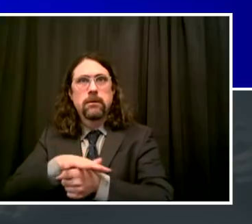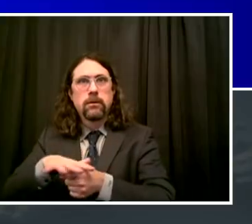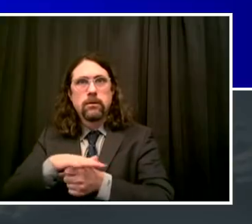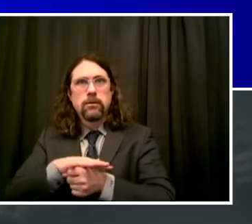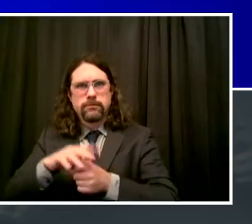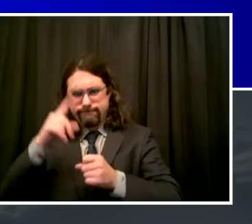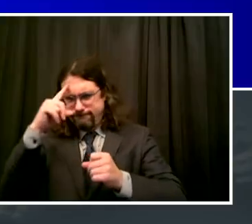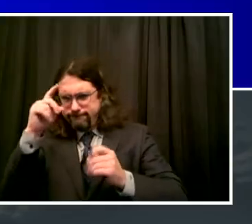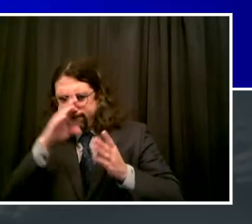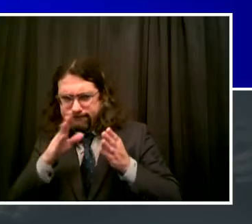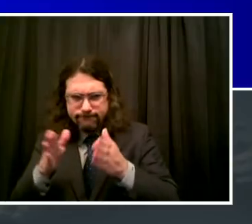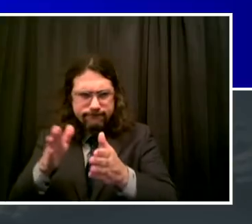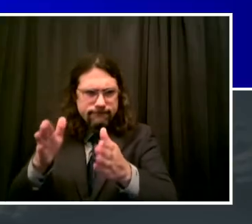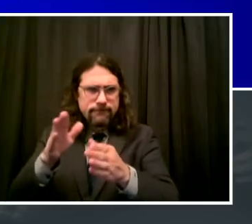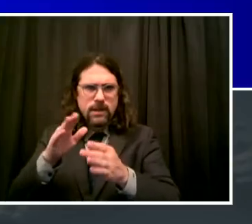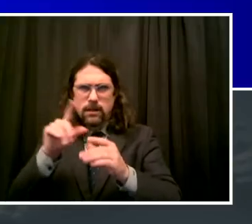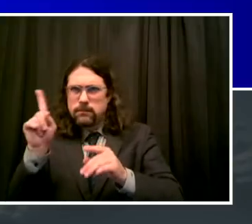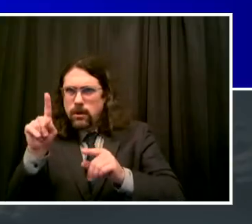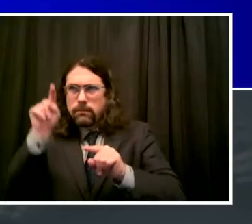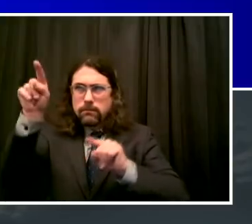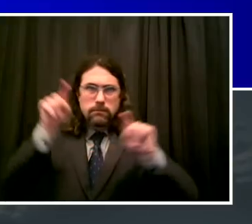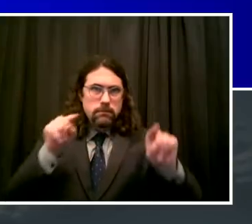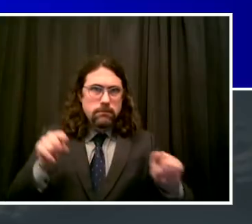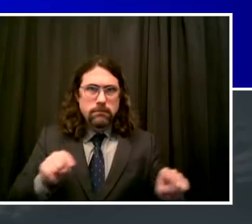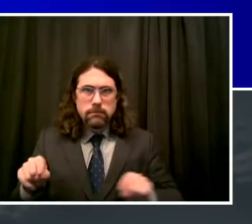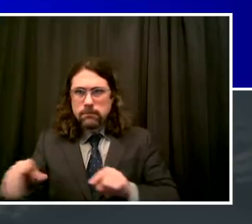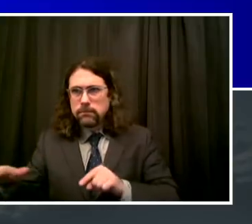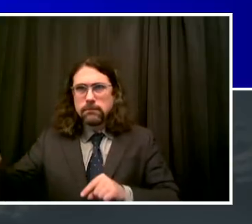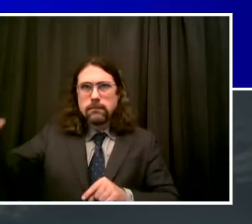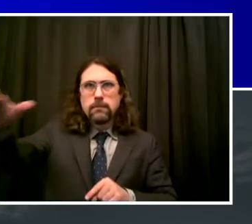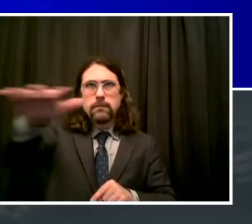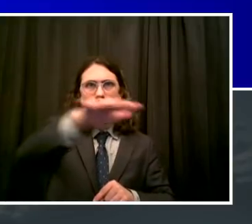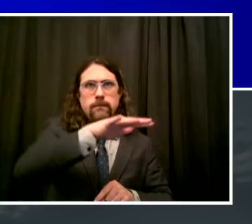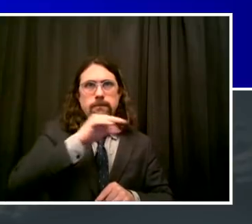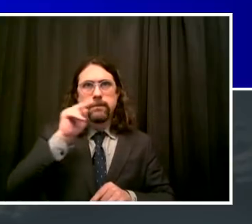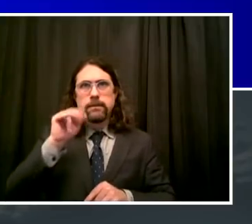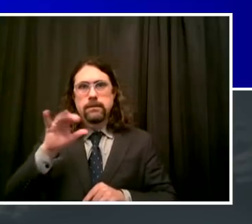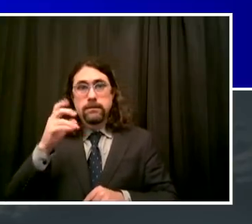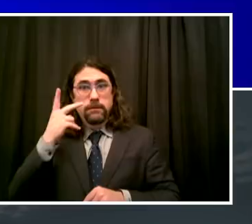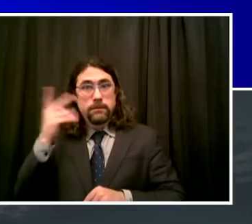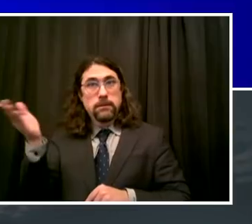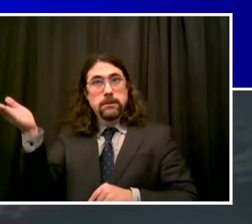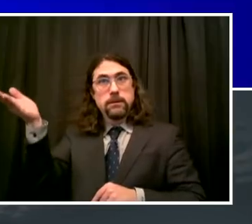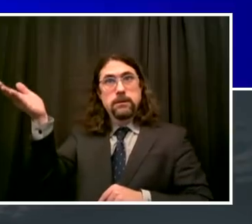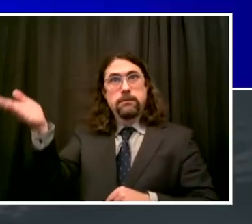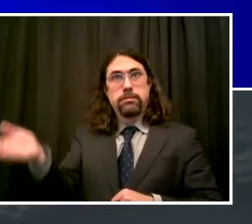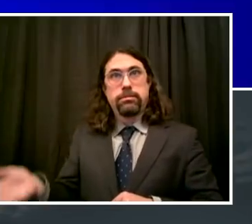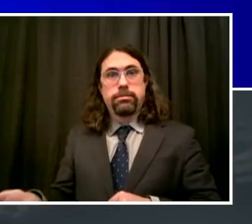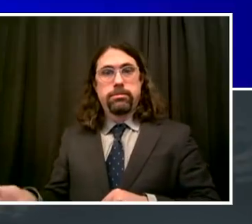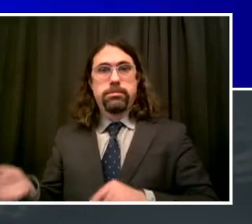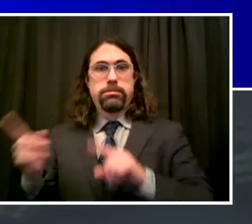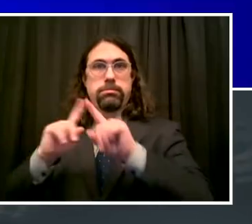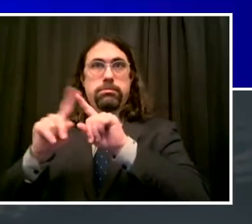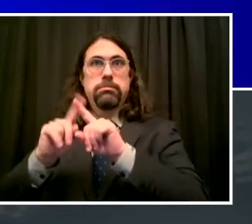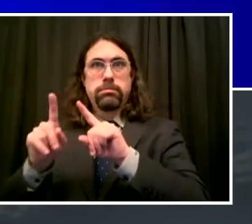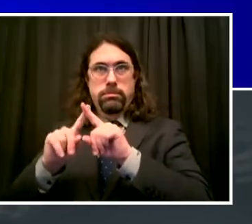SO WE'RE GOING TO BE FOCUSED ON NEIGHBORHOODS ALL OVER THE FIVE BURROS IN BROOKLYN.